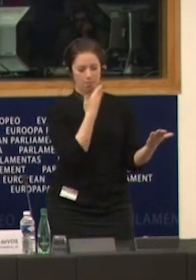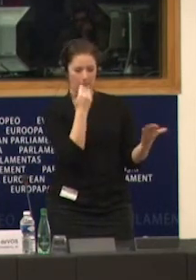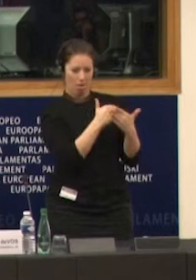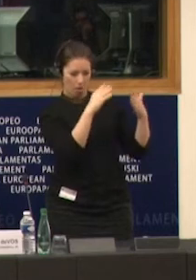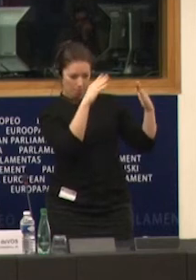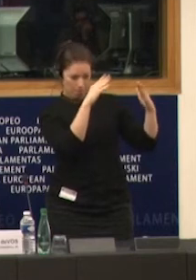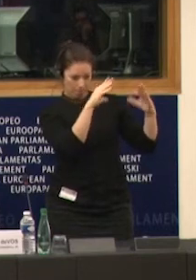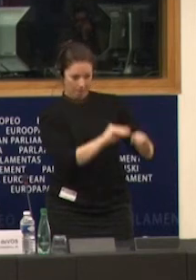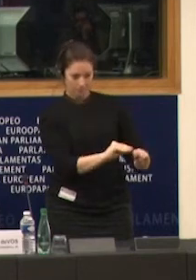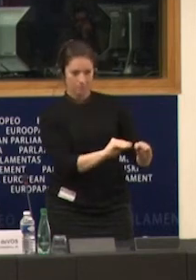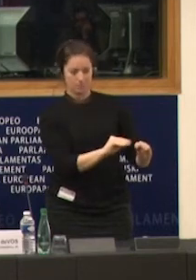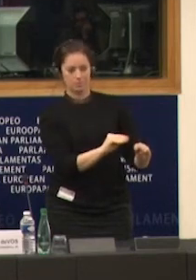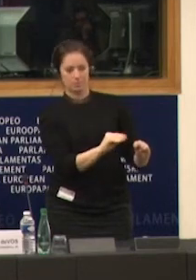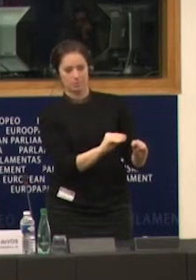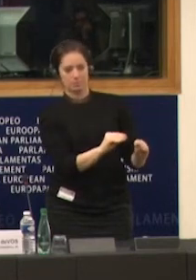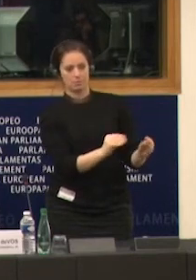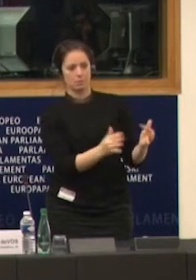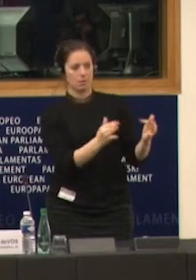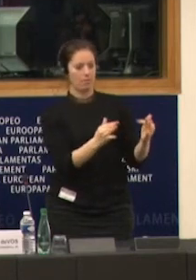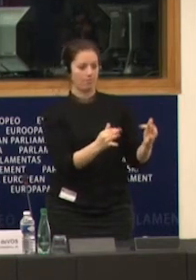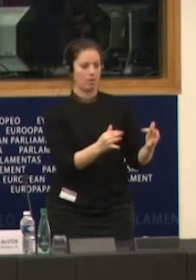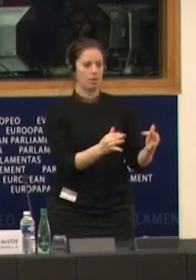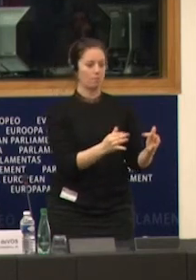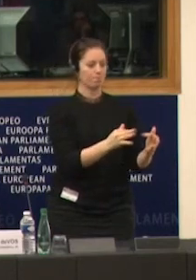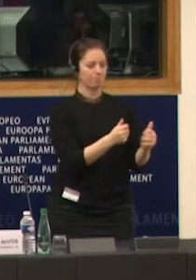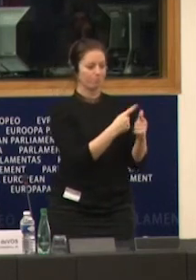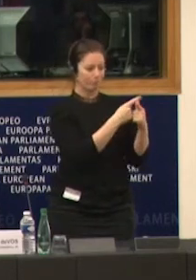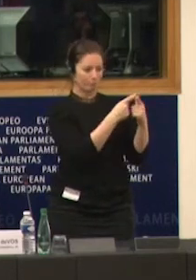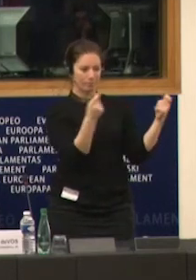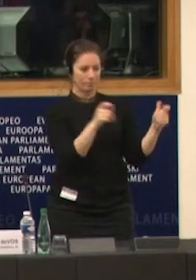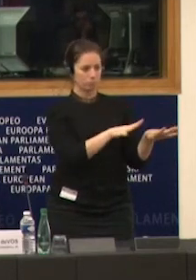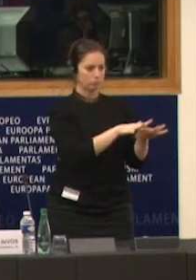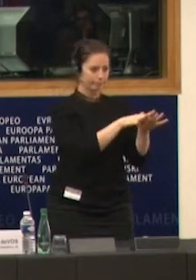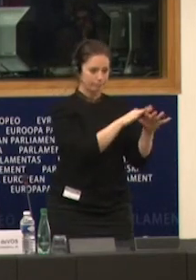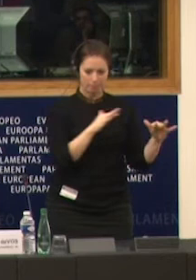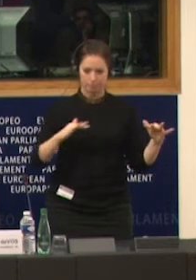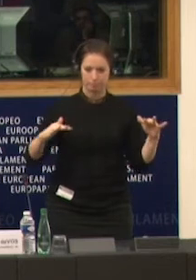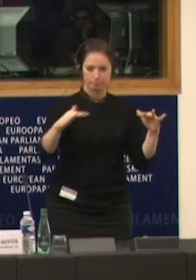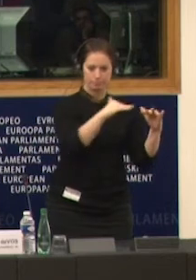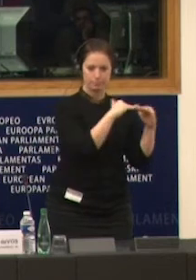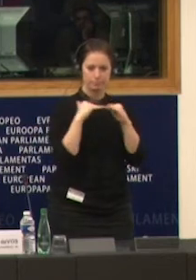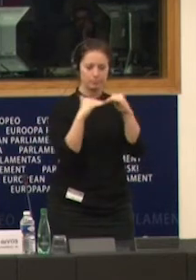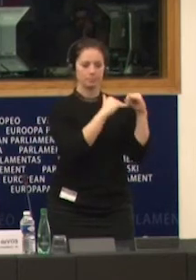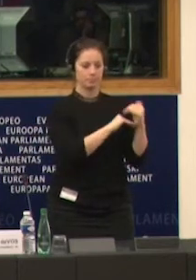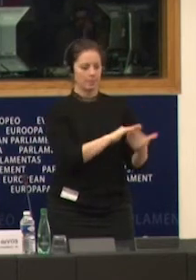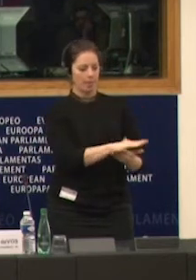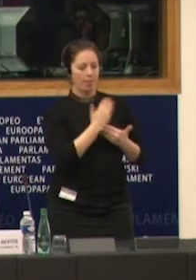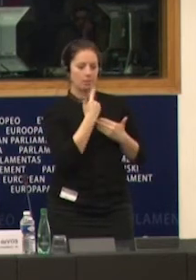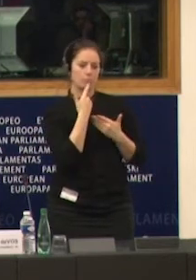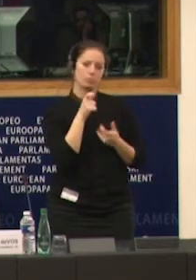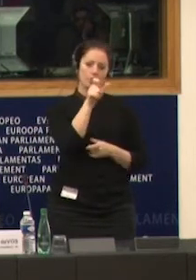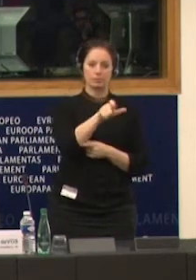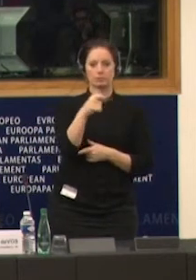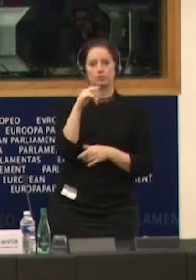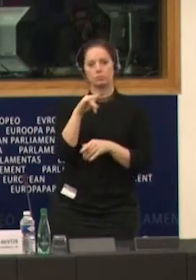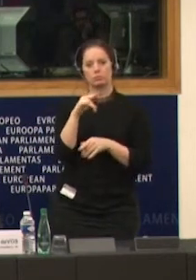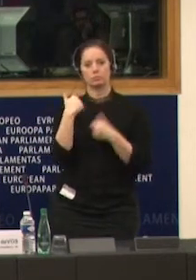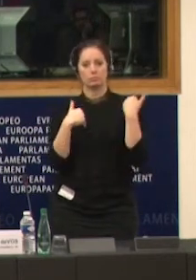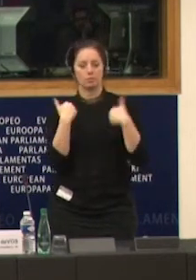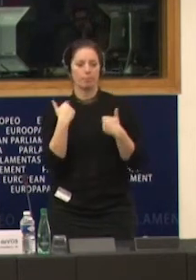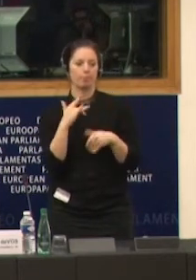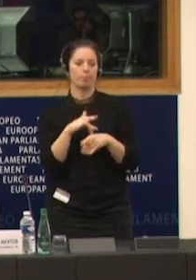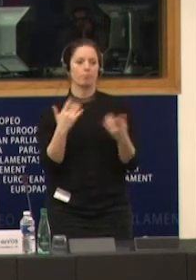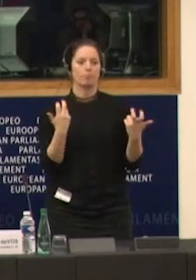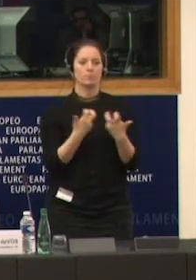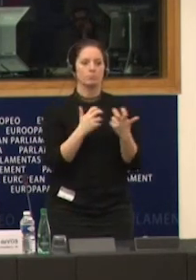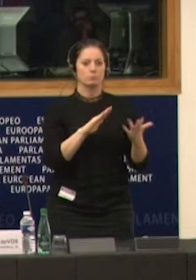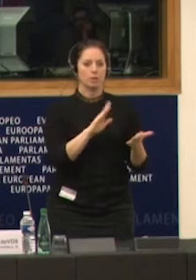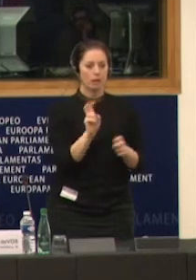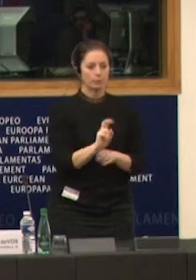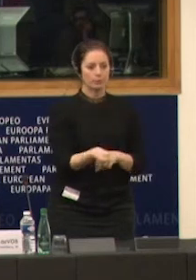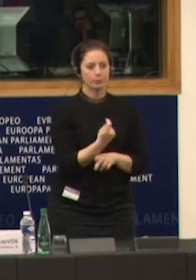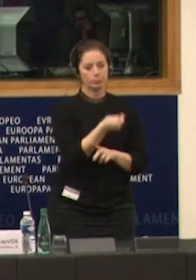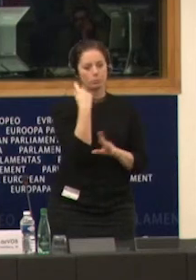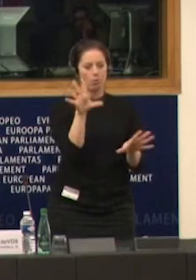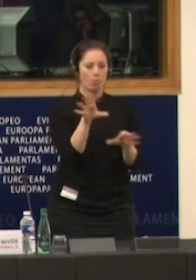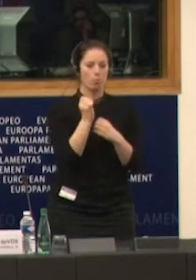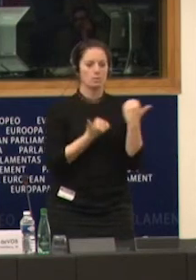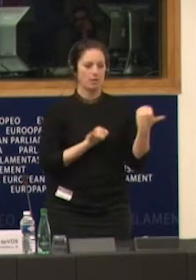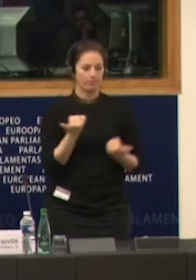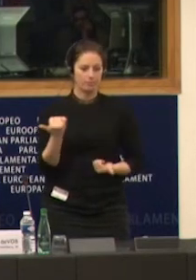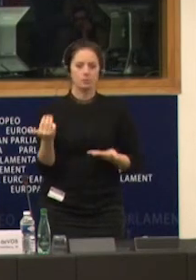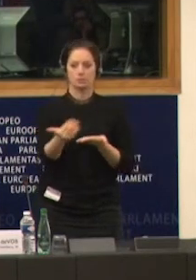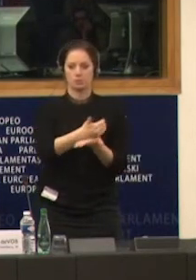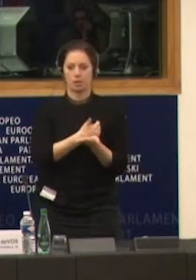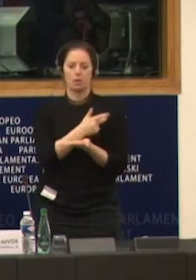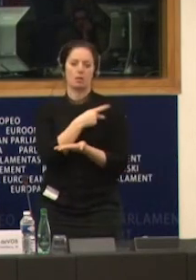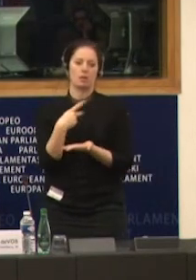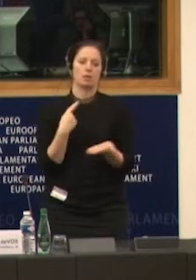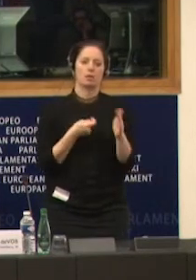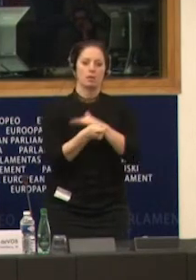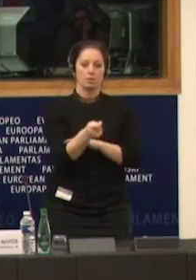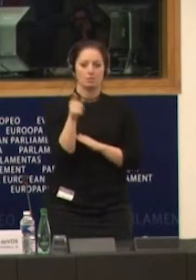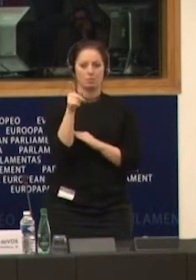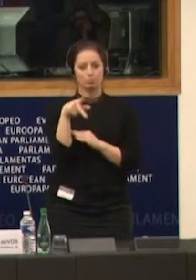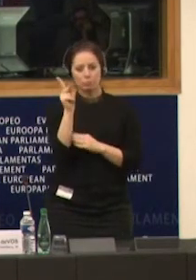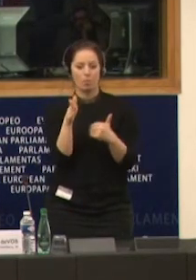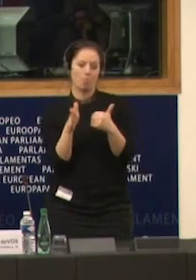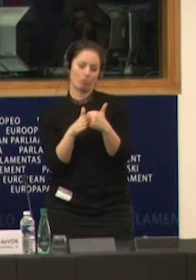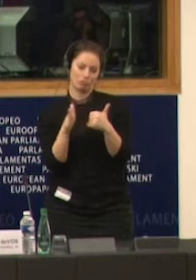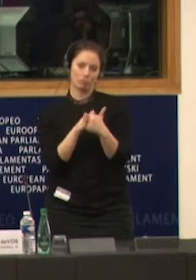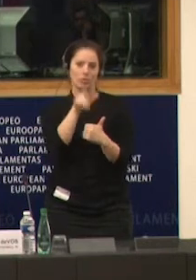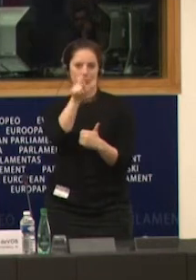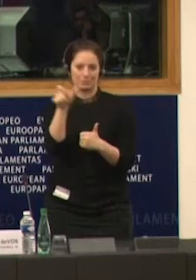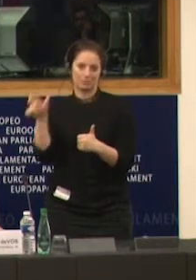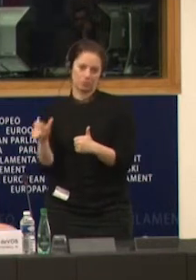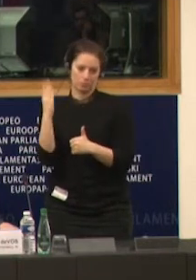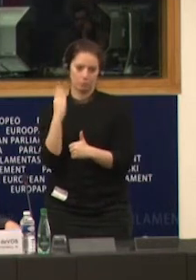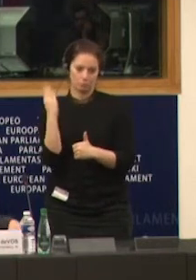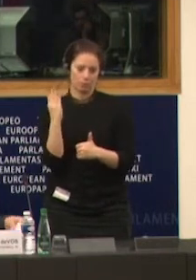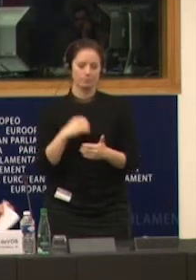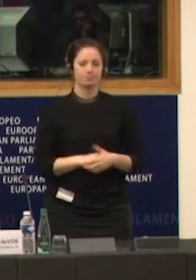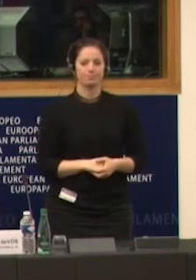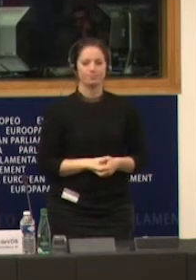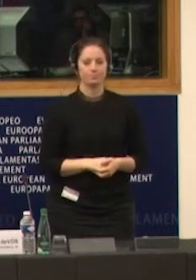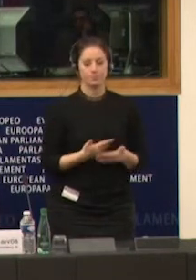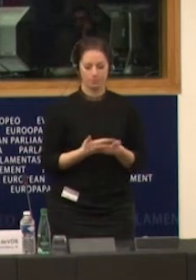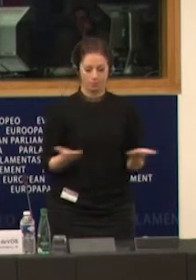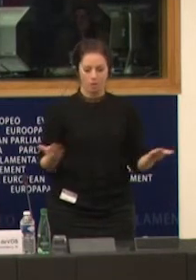services and adequate income.Better combine it. They are more near the subjects. That was it. Thank you.